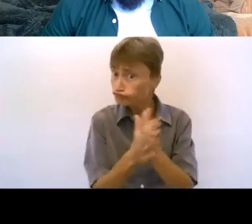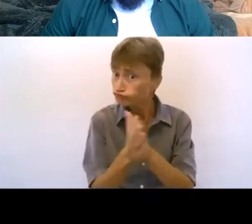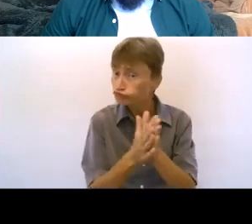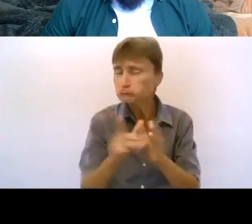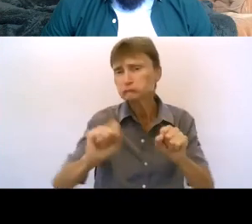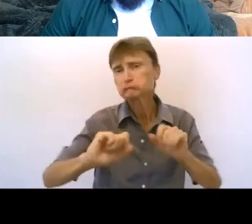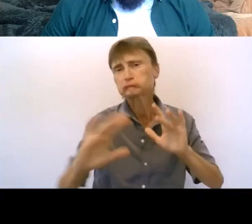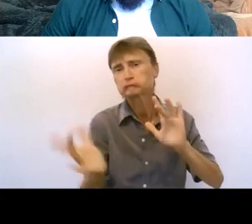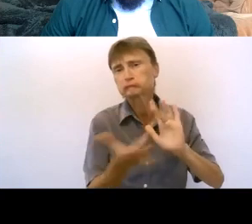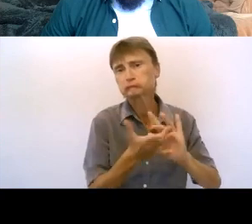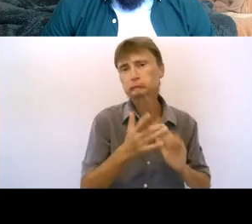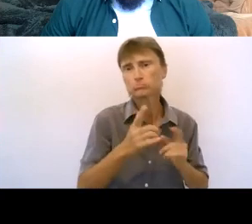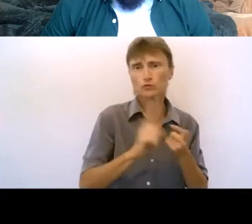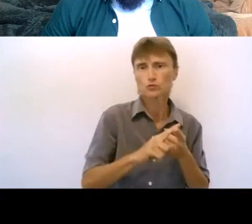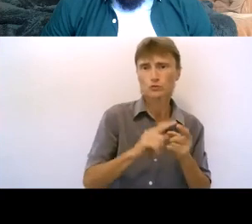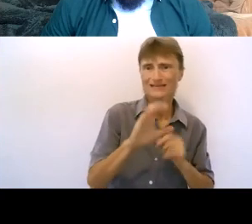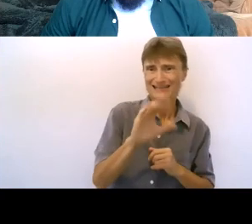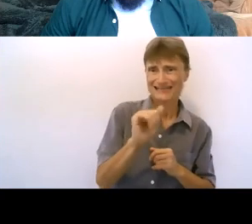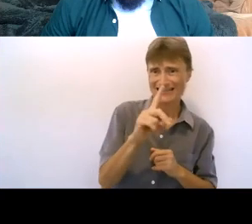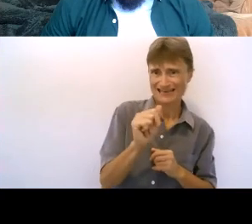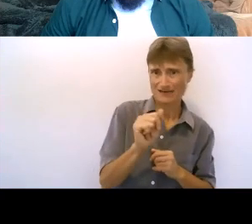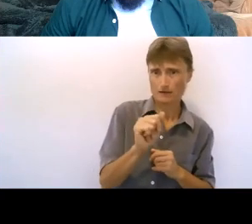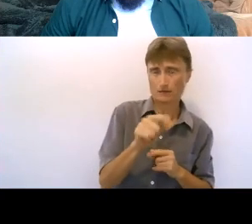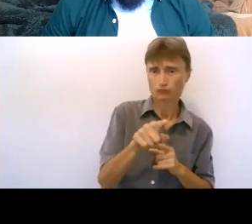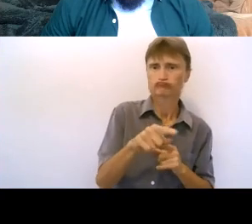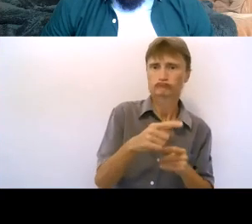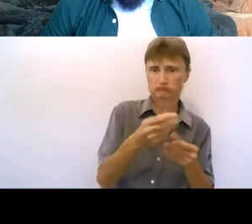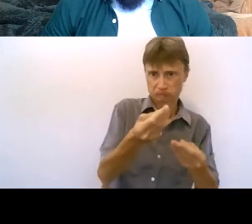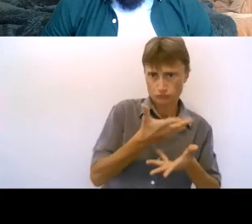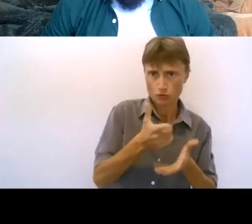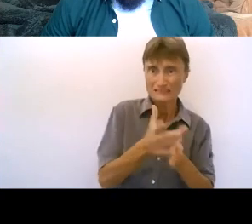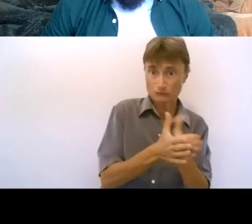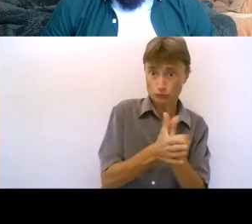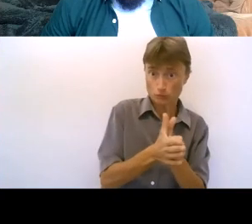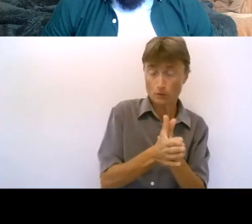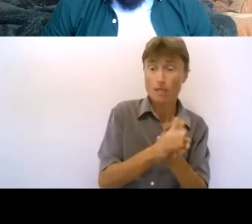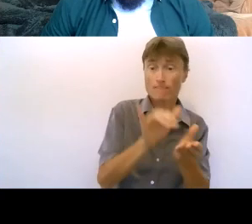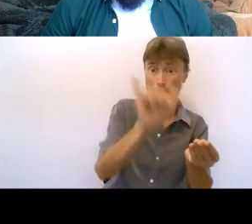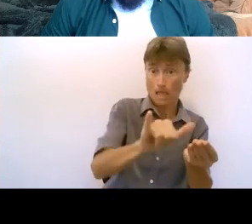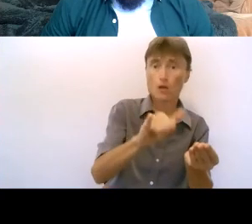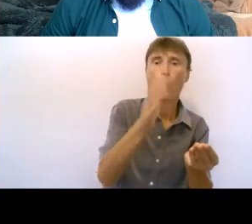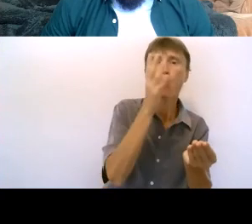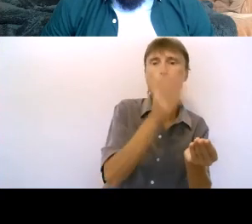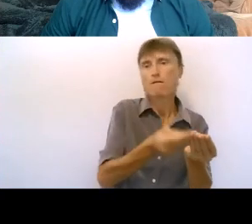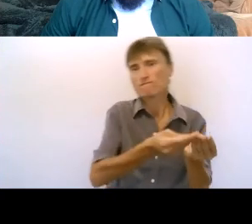we can pass that information along. Pam I know, I don't know if you're comfortable,